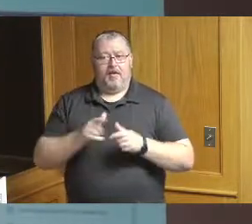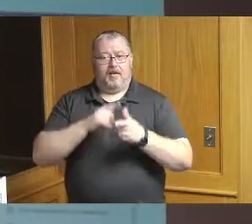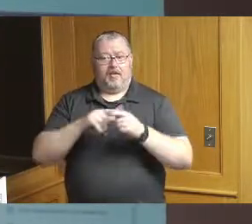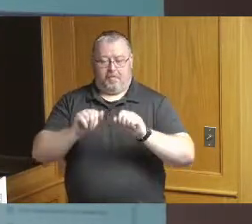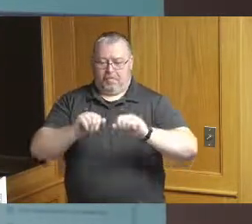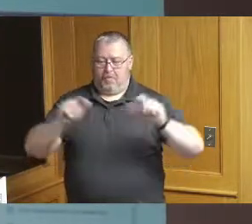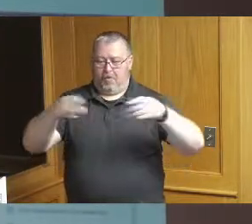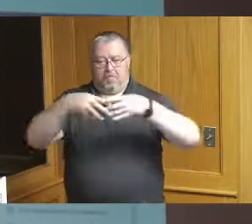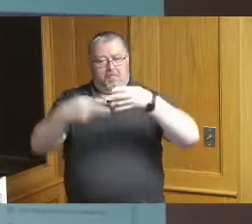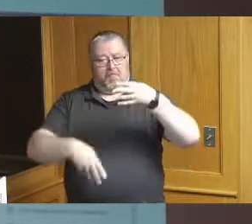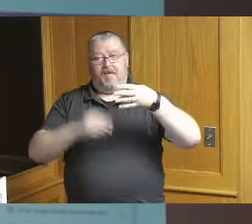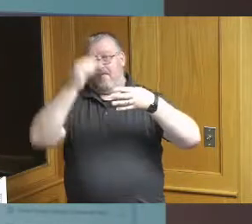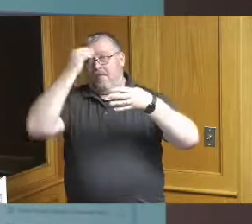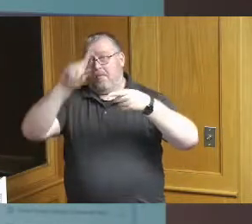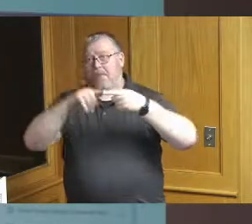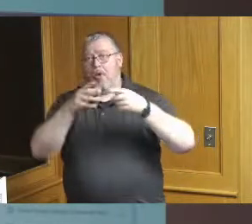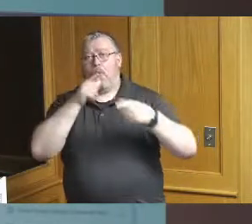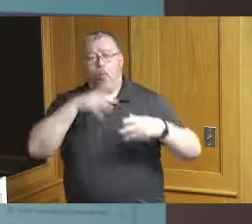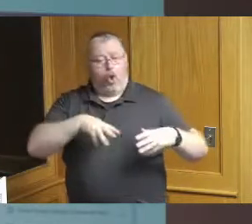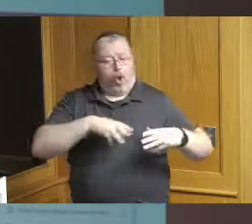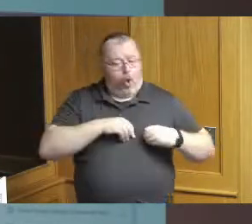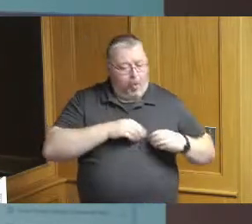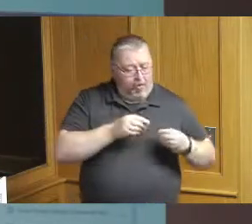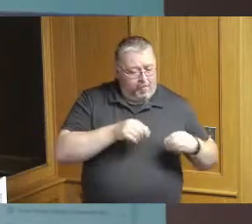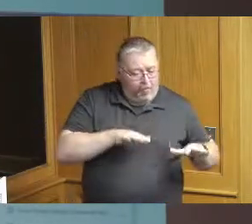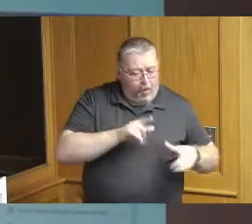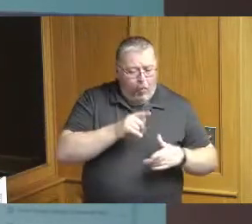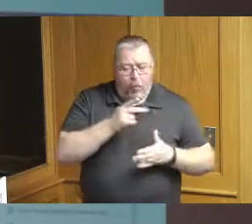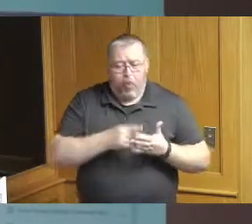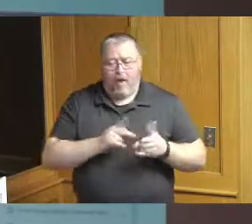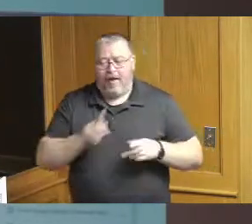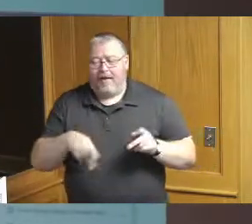from who owns the property to what kind of land development can happen with zoning and so on